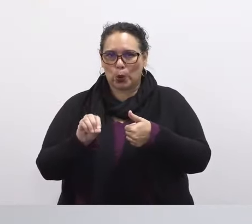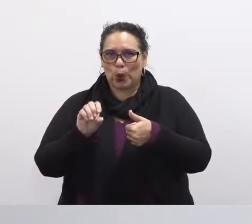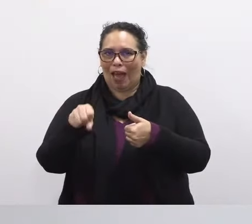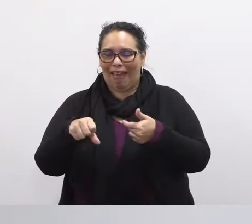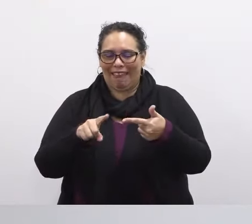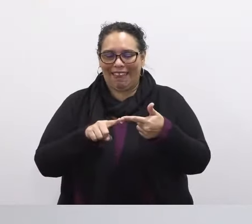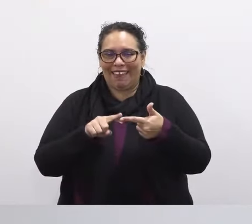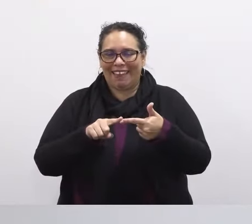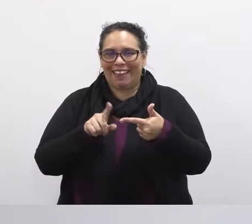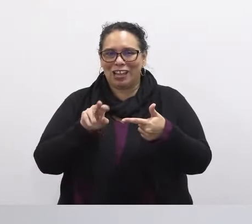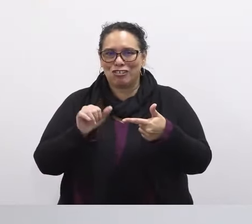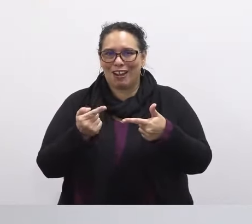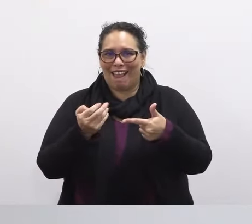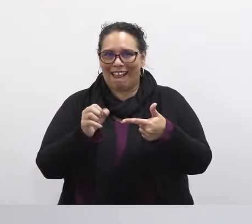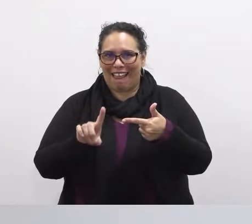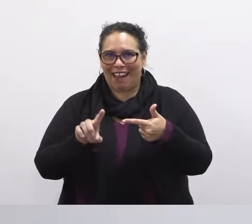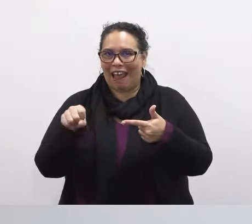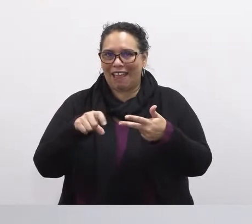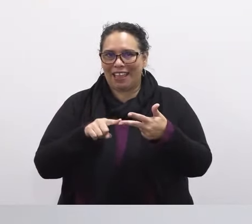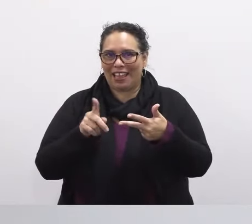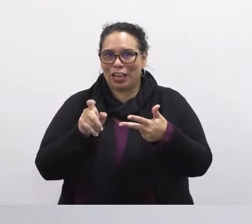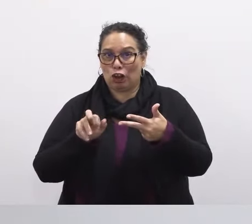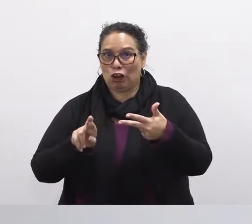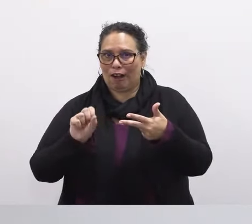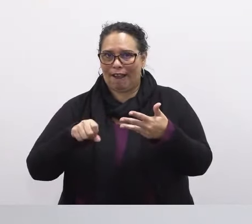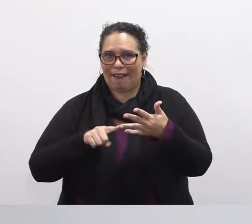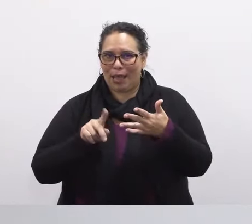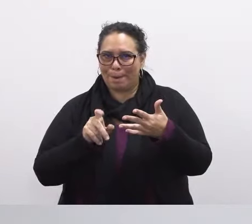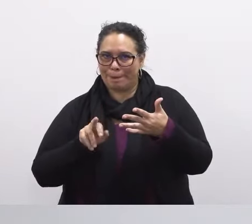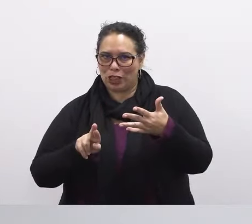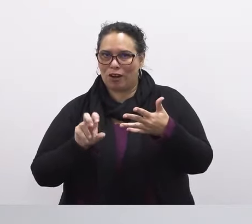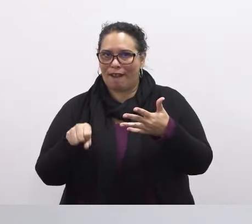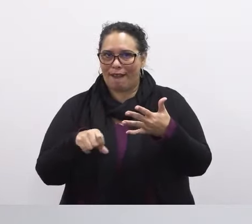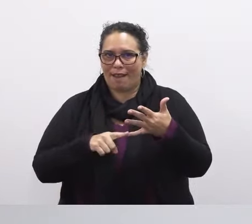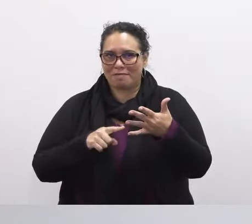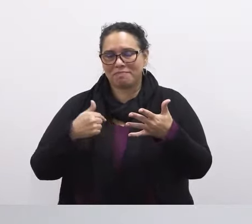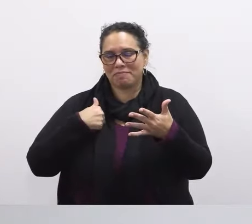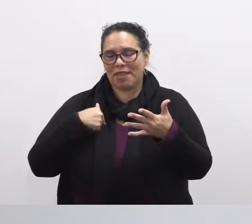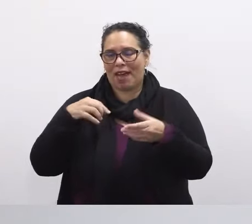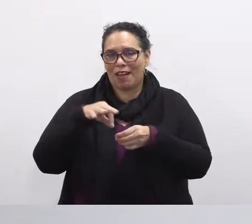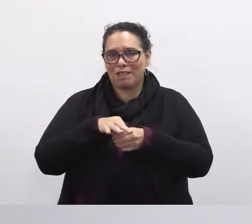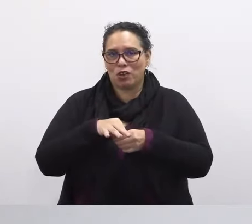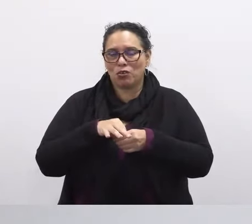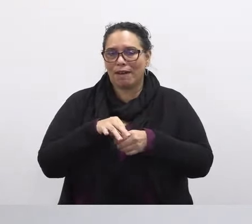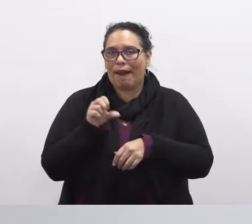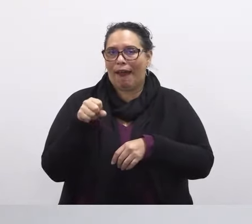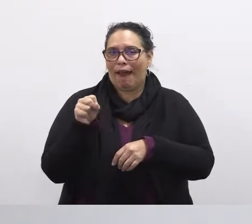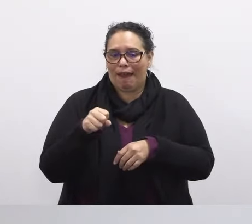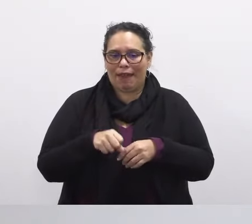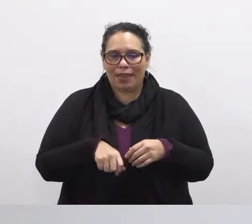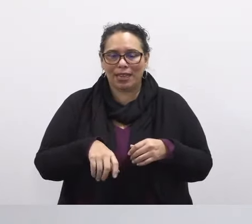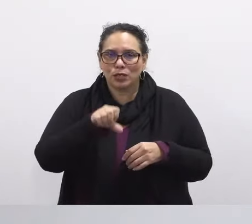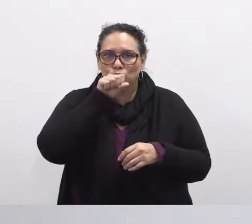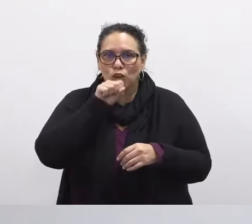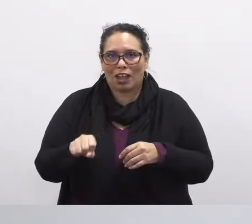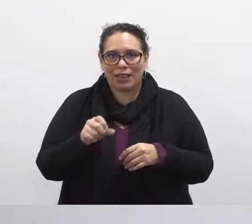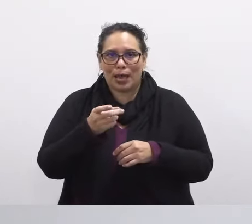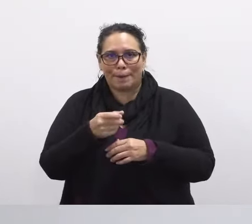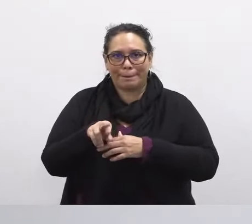Ms. Craighead. - Aye. Ms. Kerr. - Aye. Mr. Miller. - Aye. And I also vote aye, I love how Mr. Miller and Mr. Otto are like, ah,